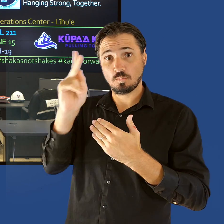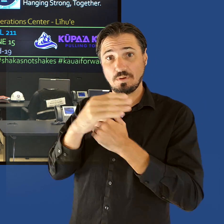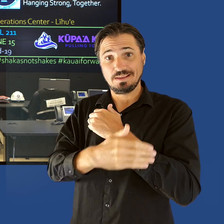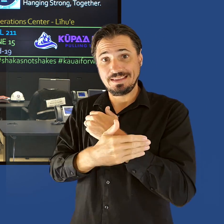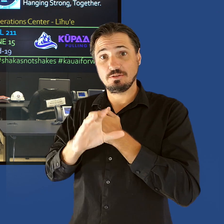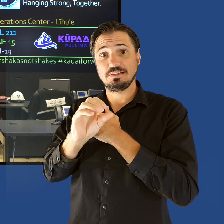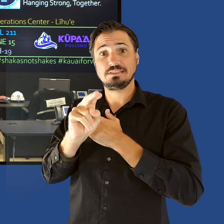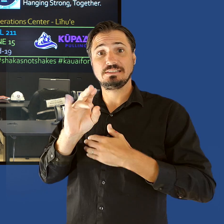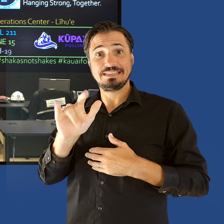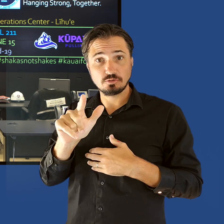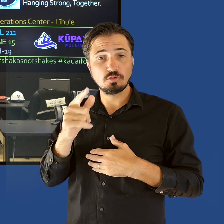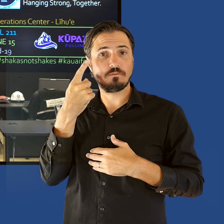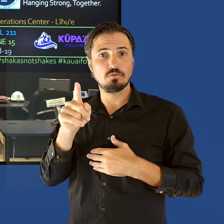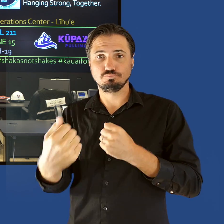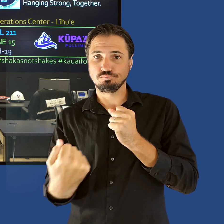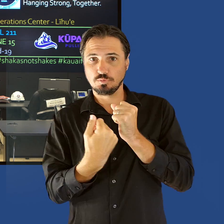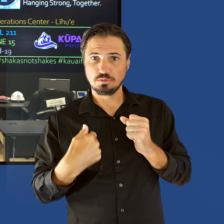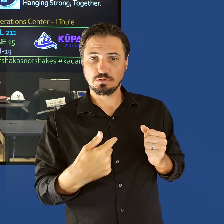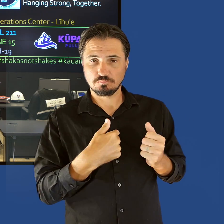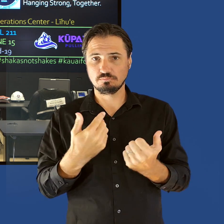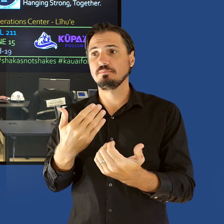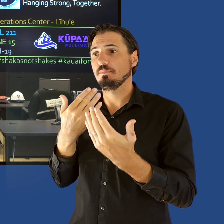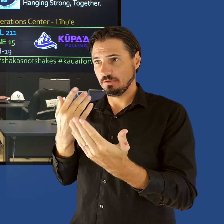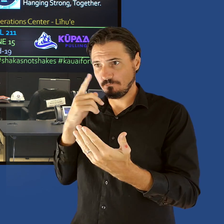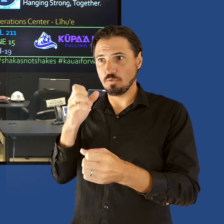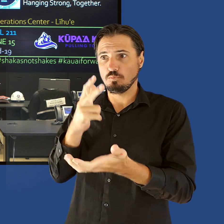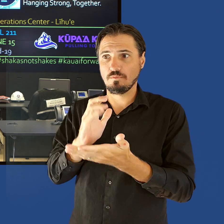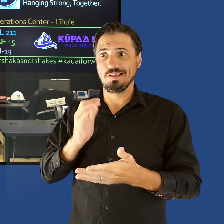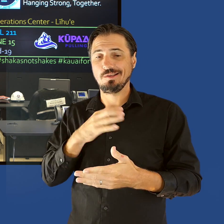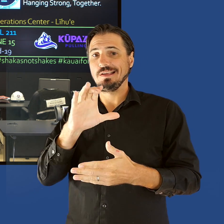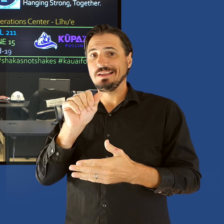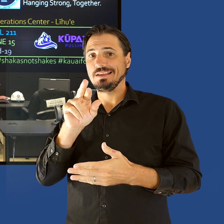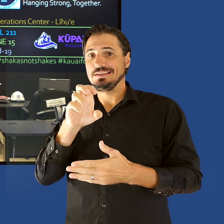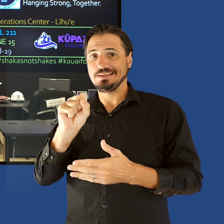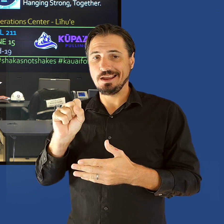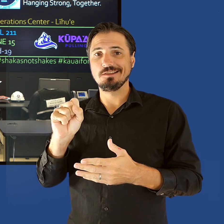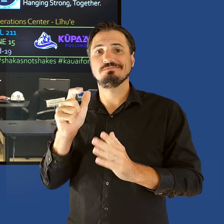I want to thank the Kaua’i County Council for their support and approval of our CARES act funding program.